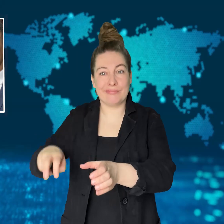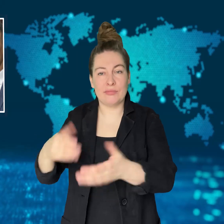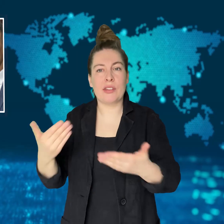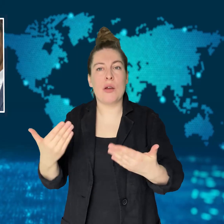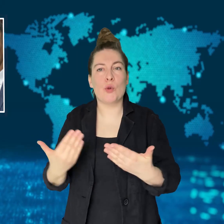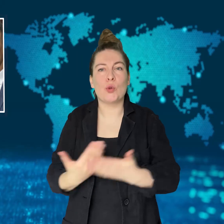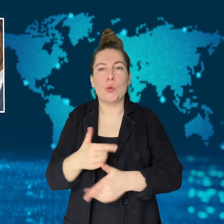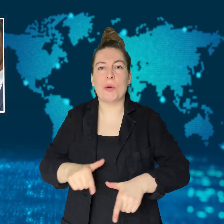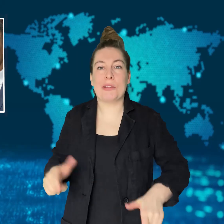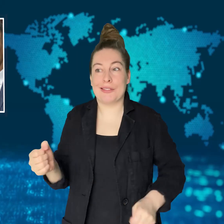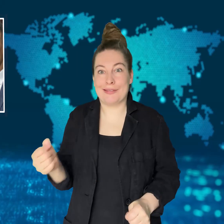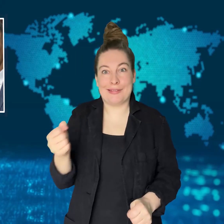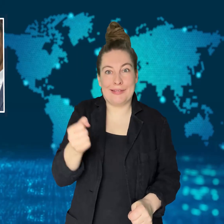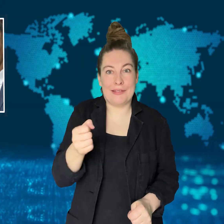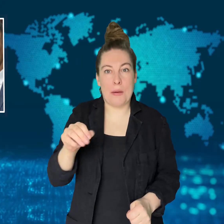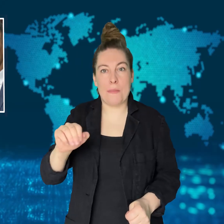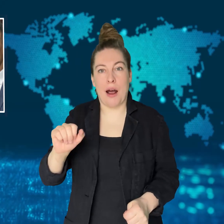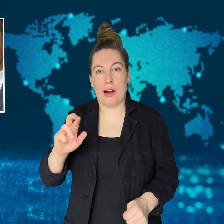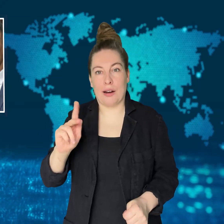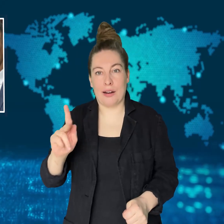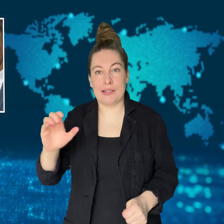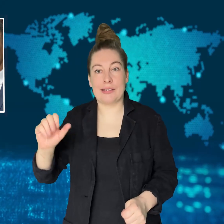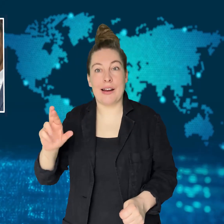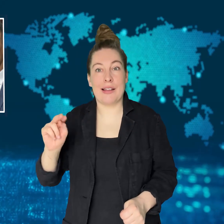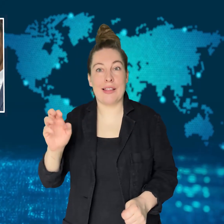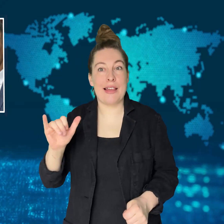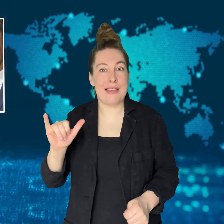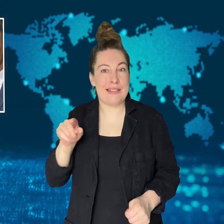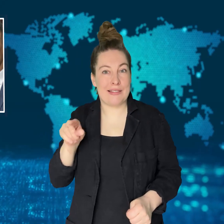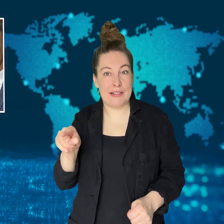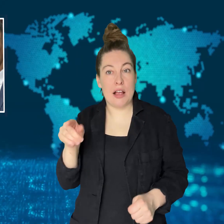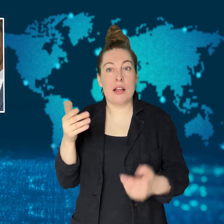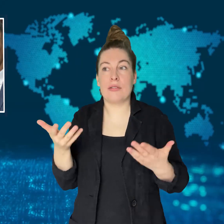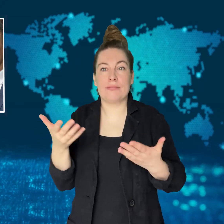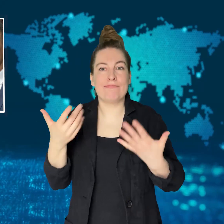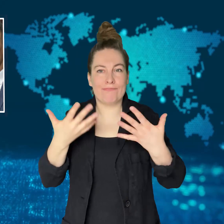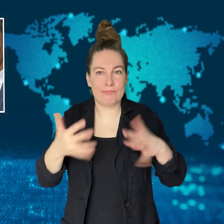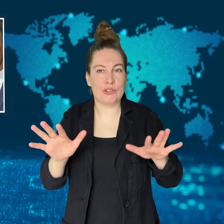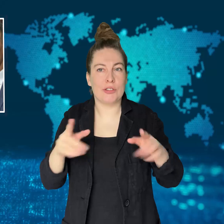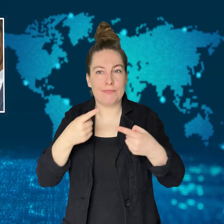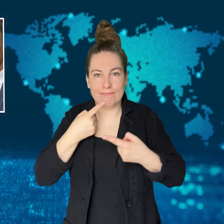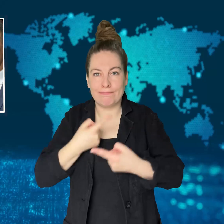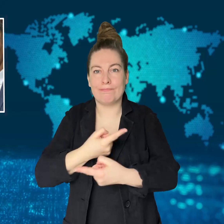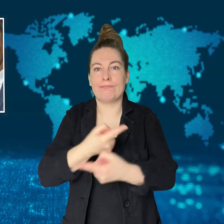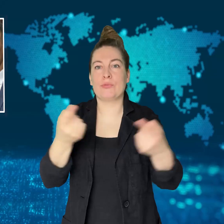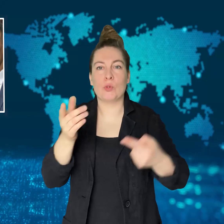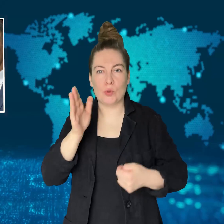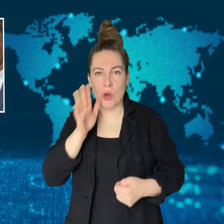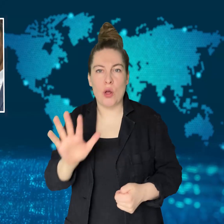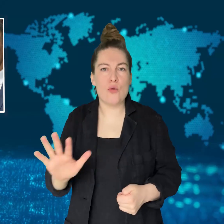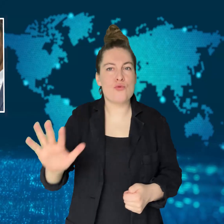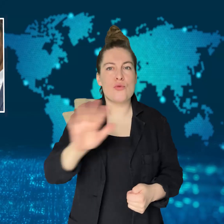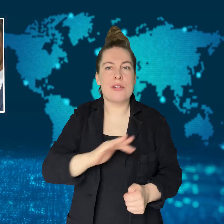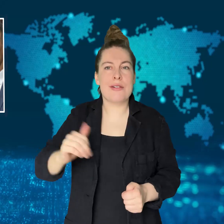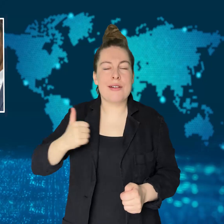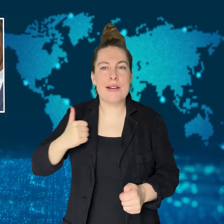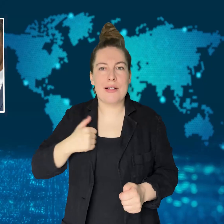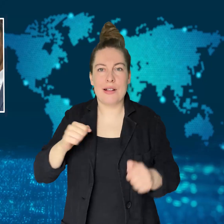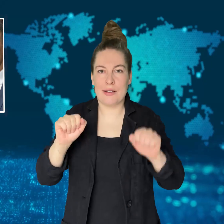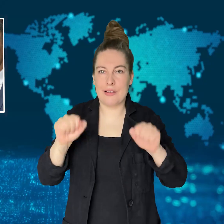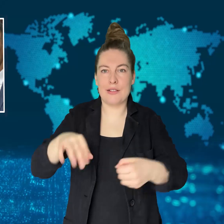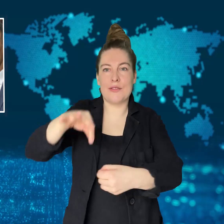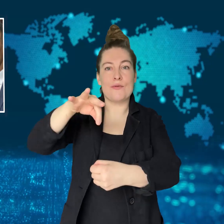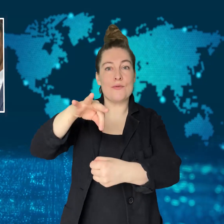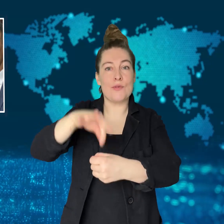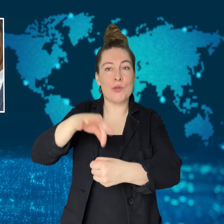The Prime Minister, Mark Carney, who was newly appointed, called